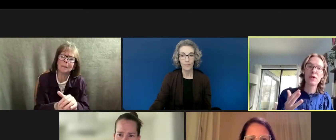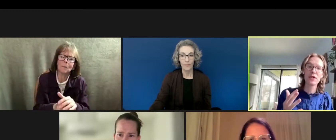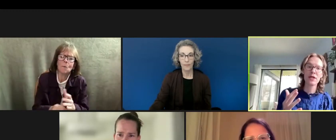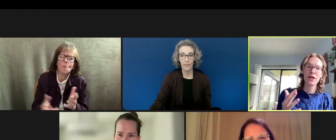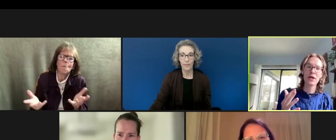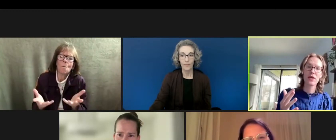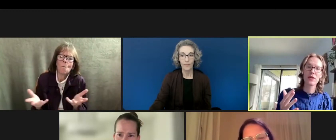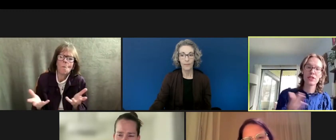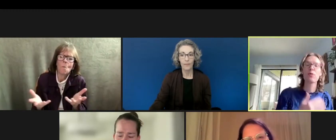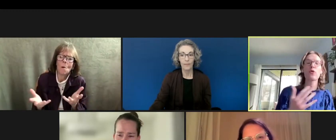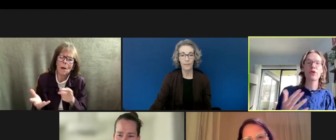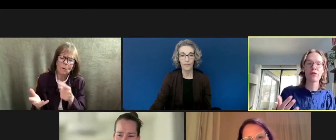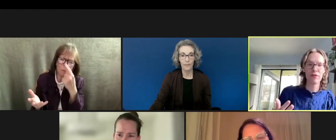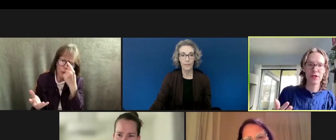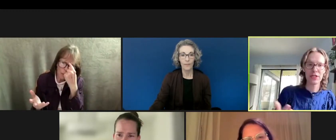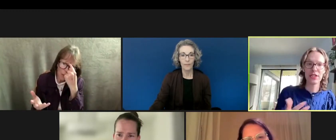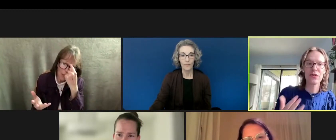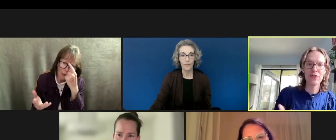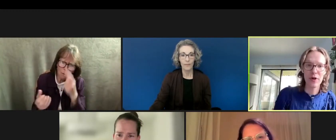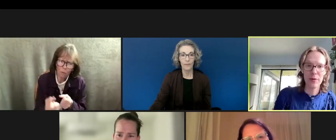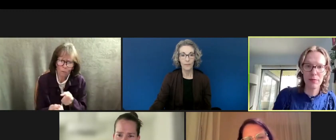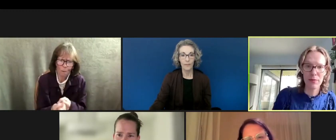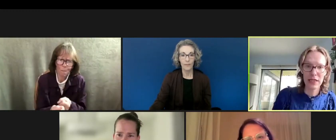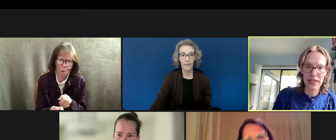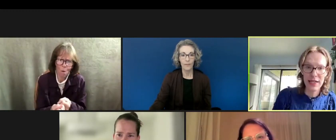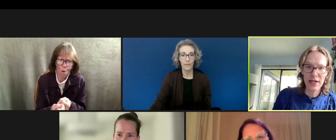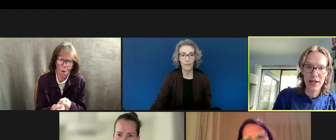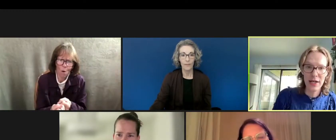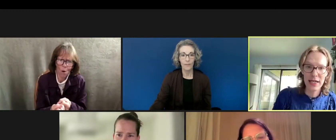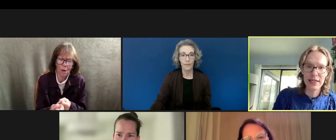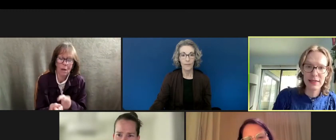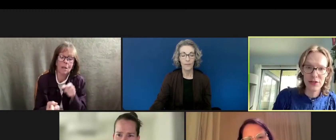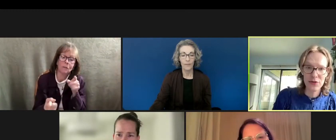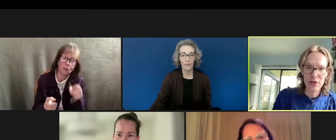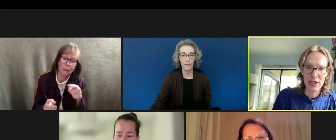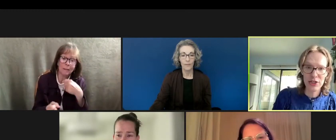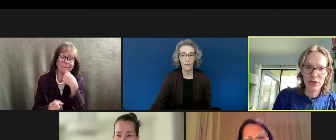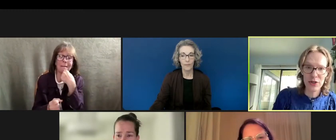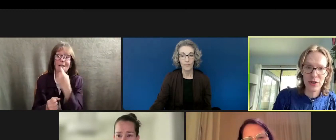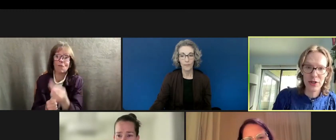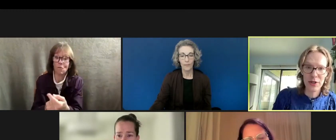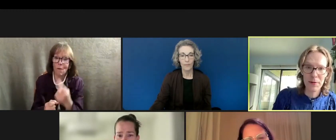what would have been supportive to hear from Lee in this interaction?